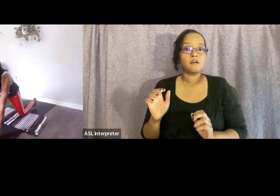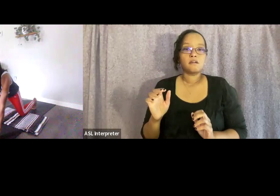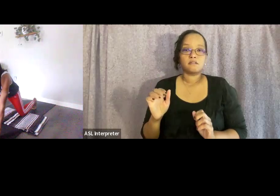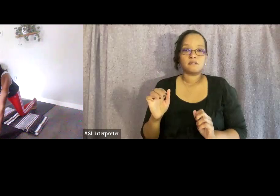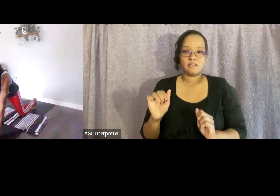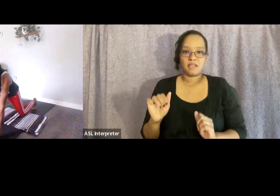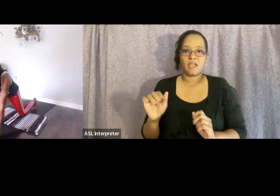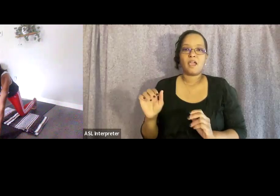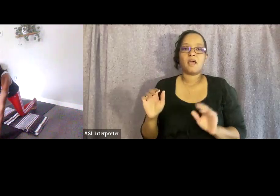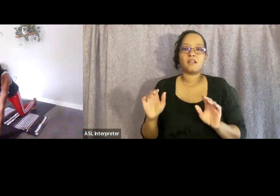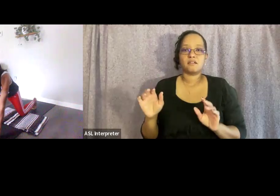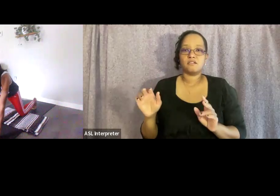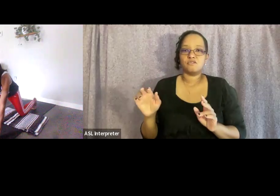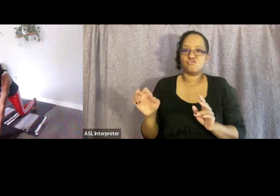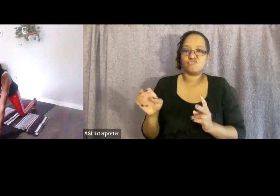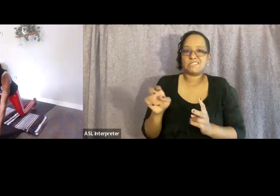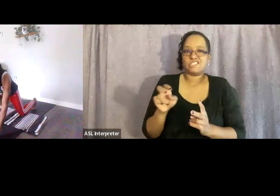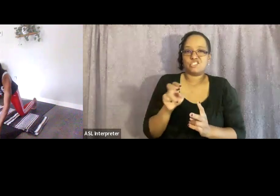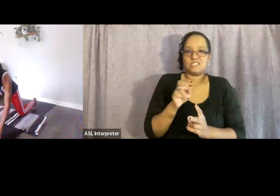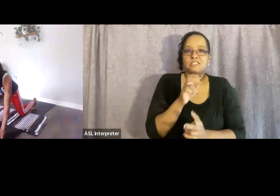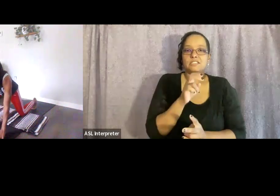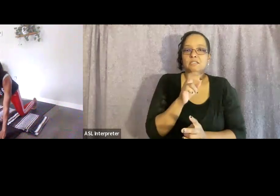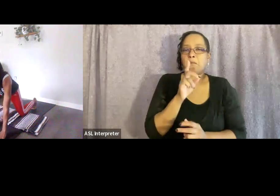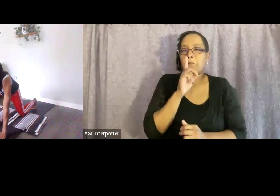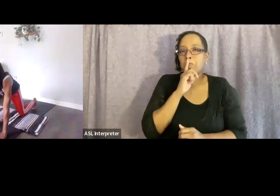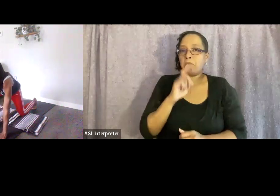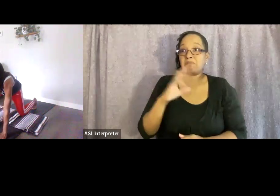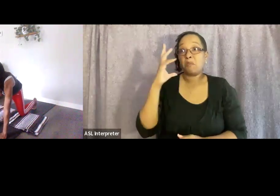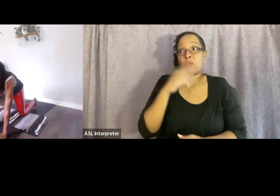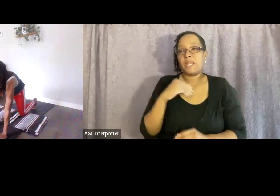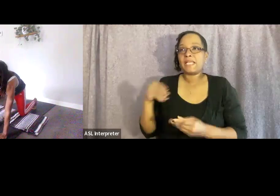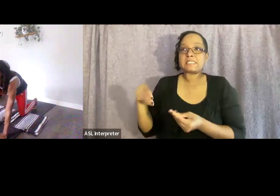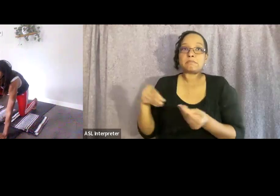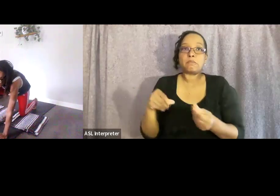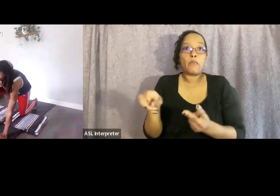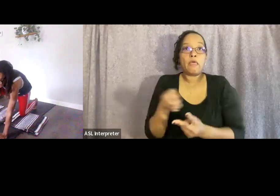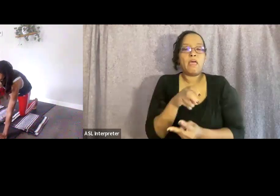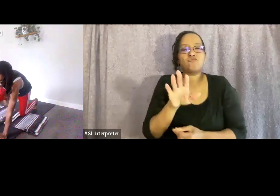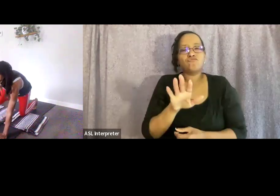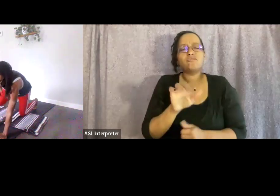and it doesn't have to be free, make your way back to your back, or back to seated.